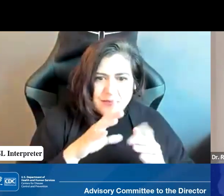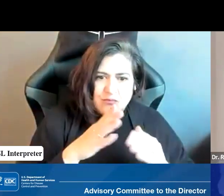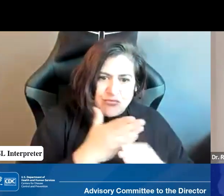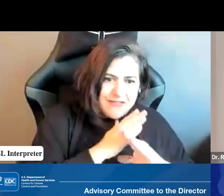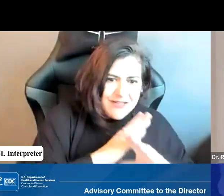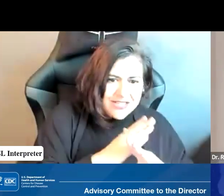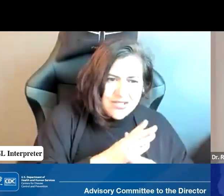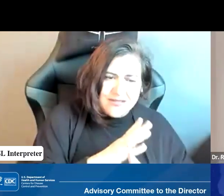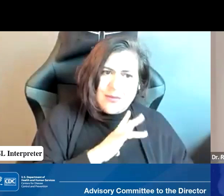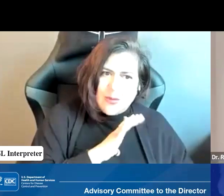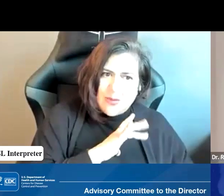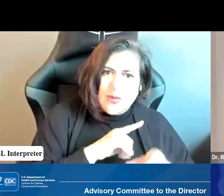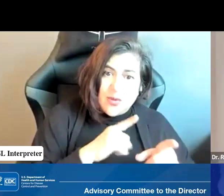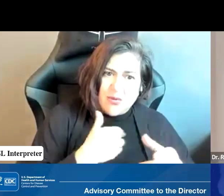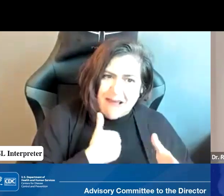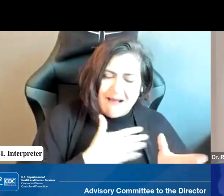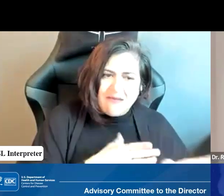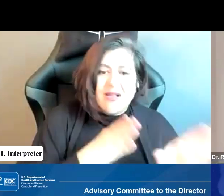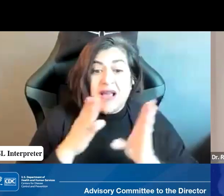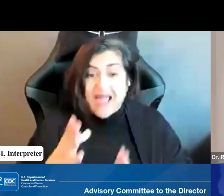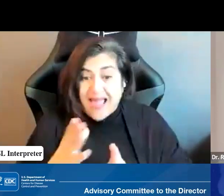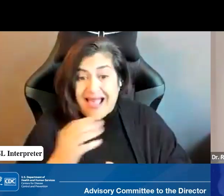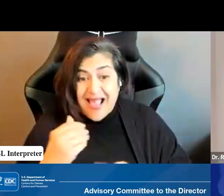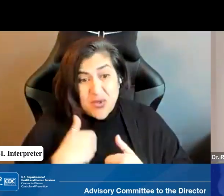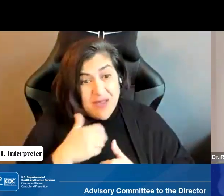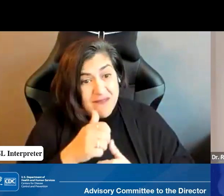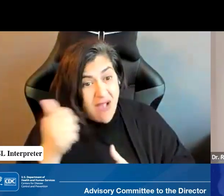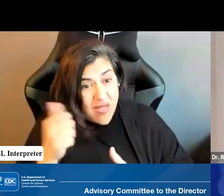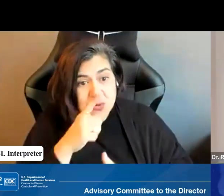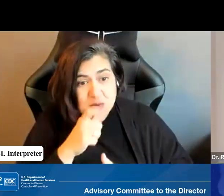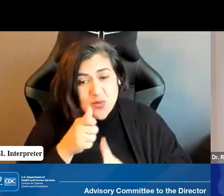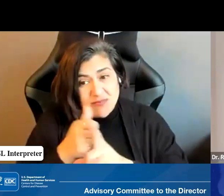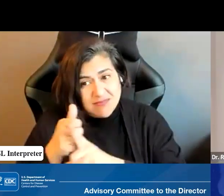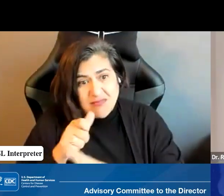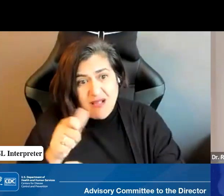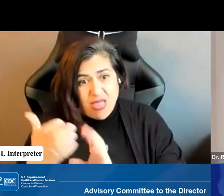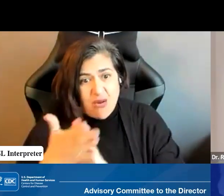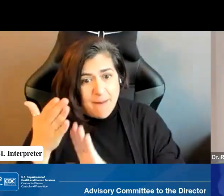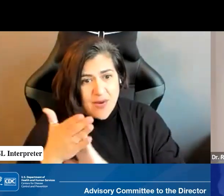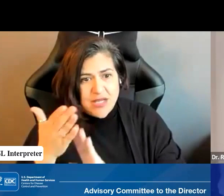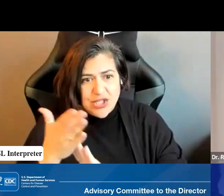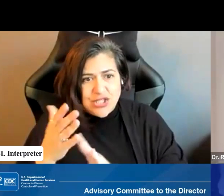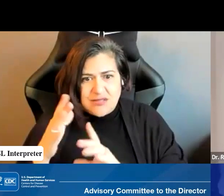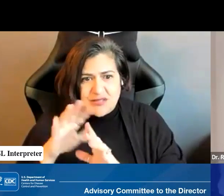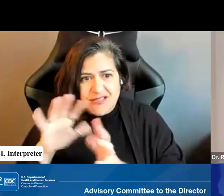But you've also got folks in other areas of your operations who can help you and who need to actually be held accountable too.